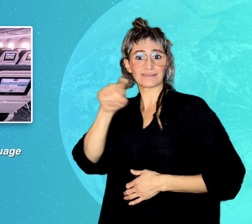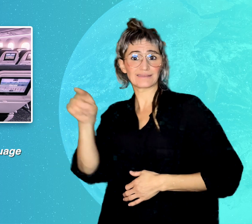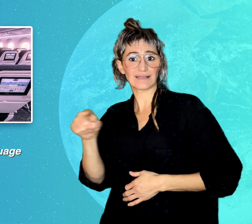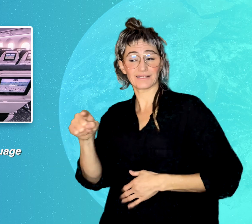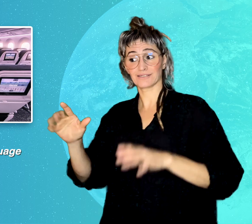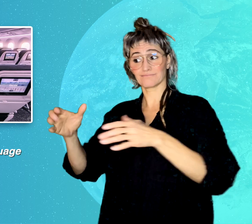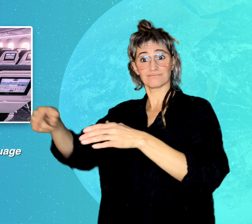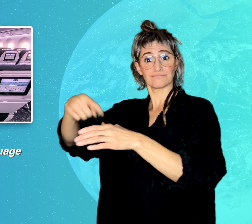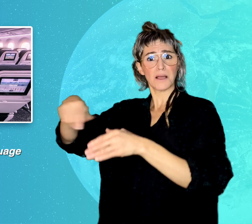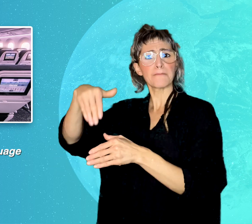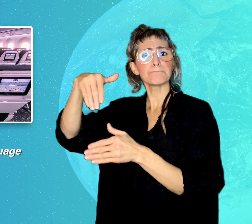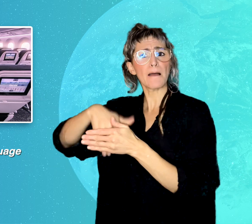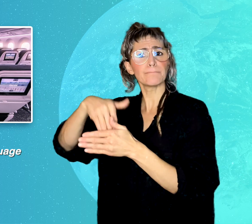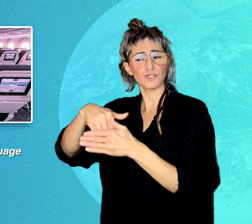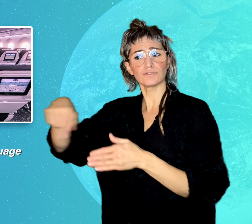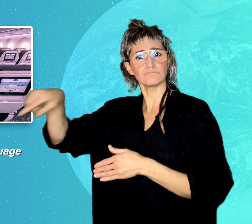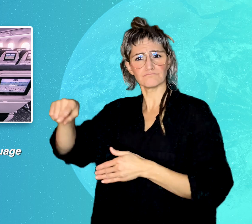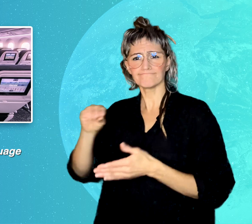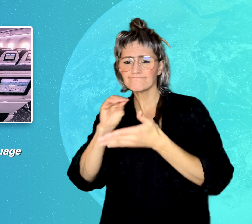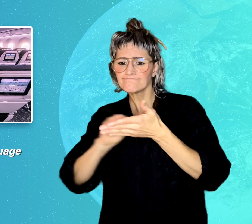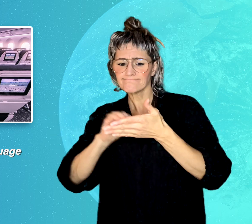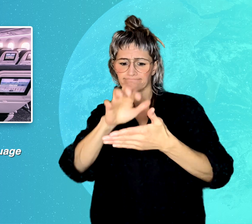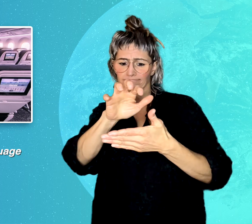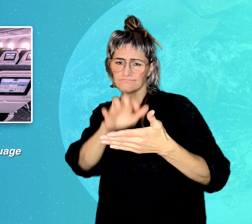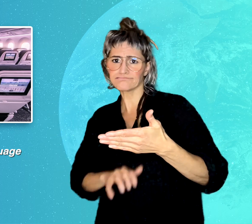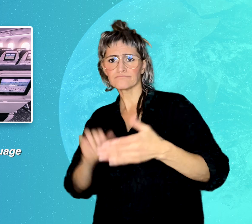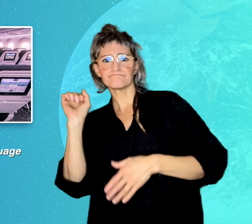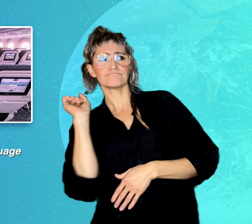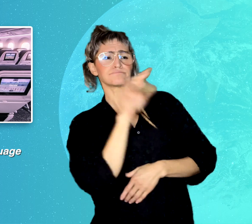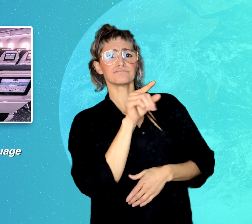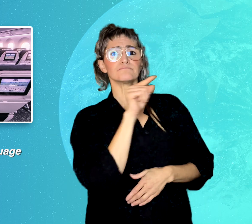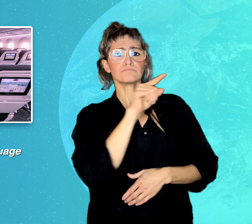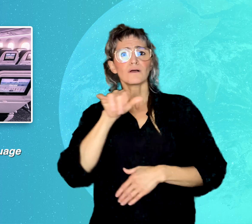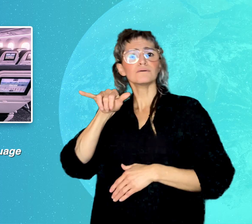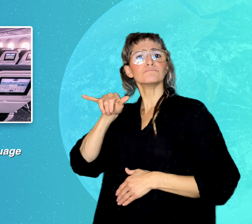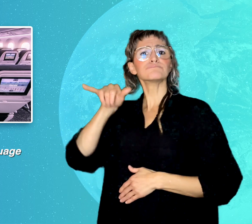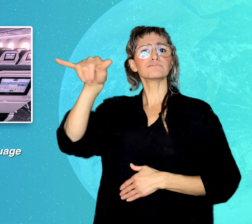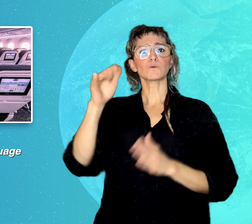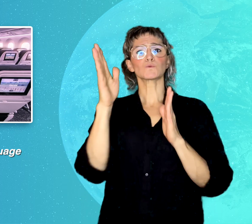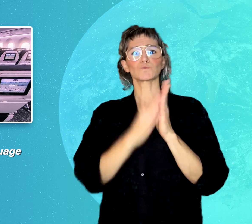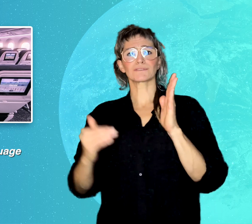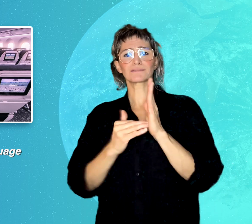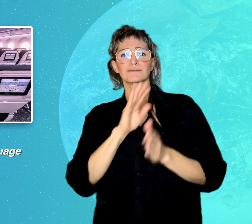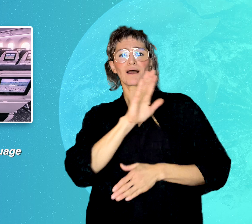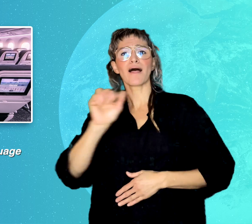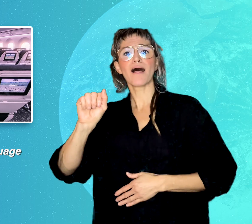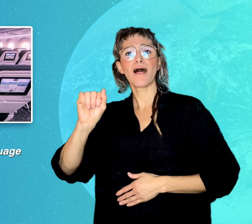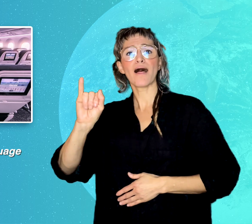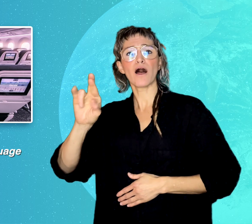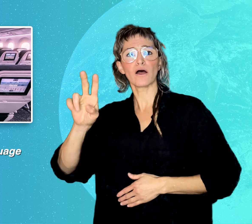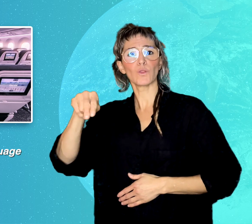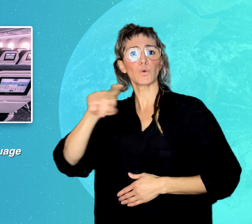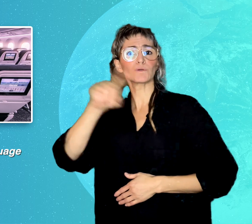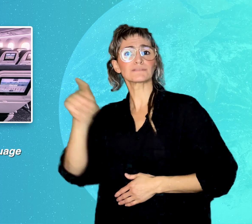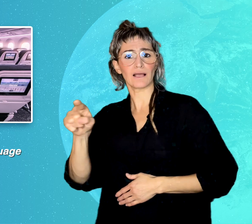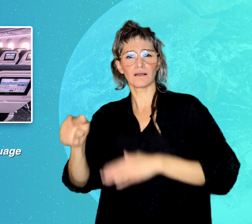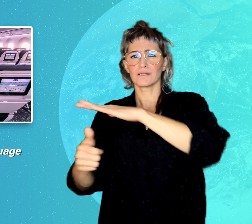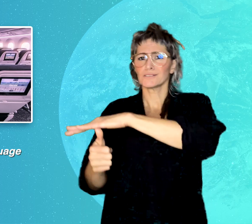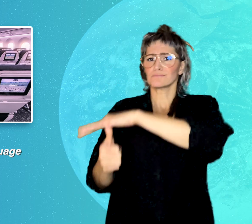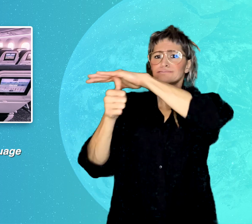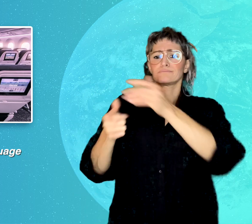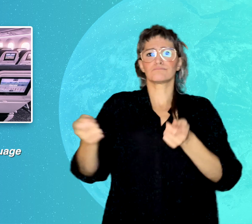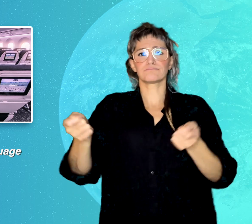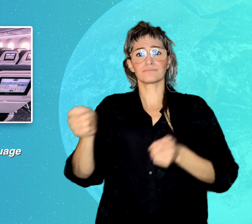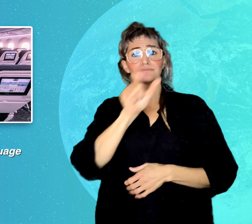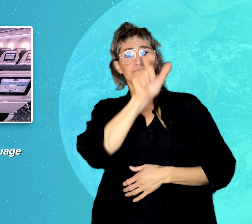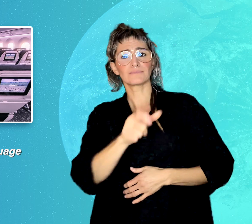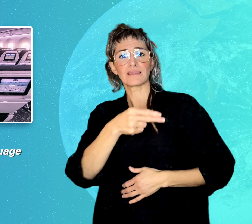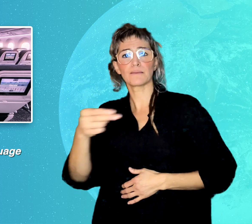to Air New Zealand (Air NZ)'s CEO, Christopher Luxon, expressing